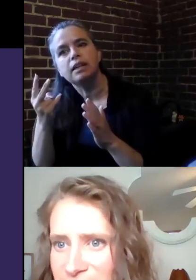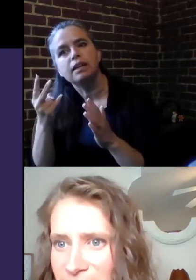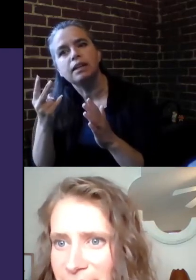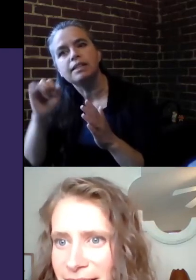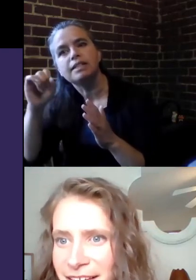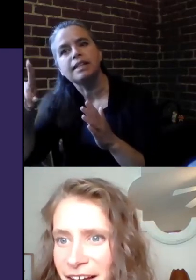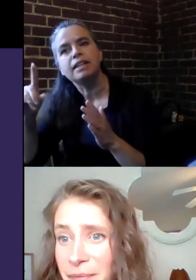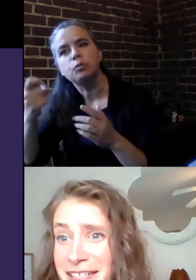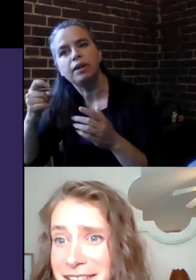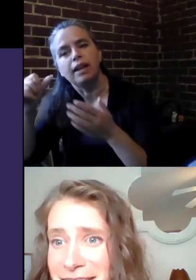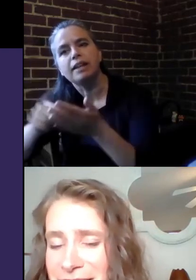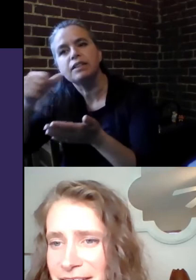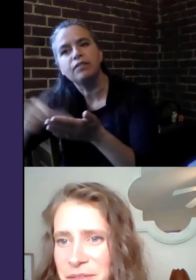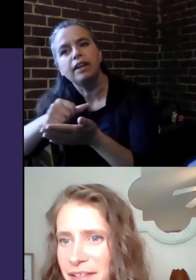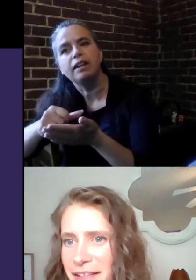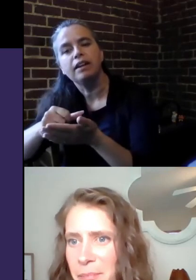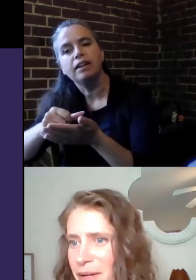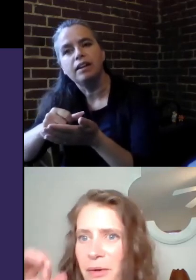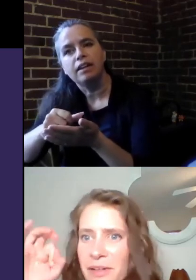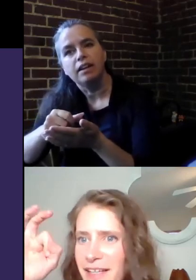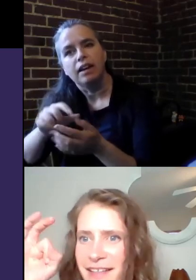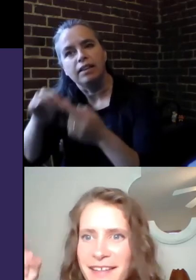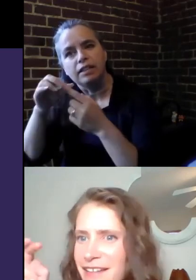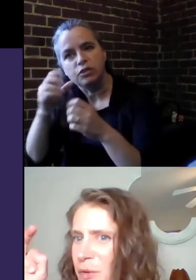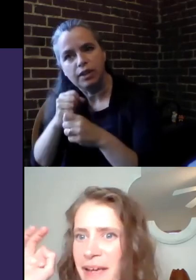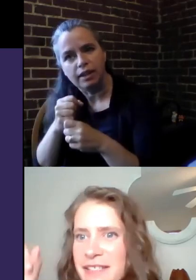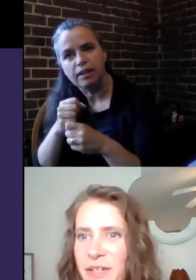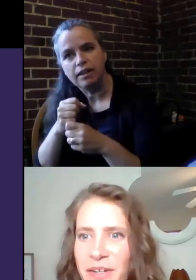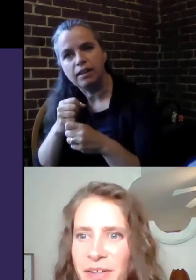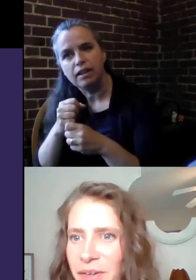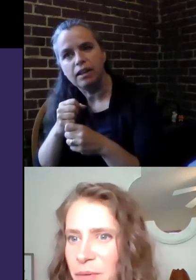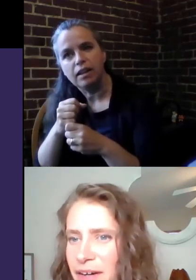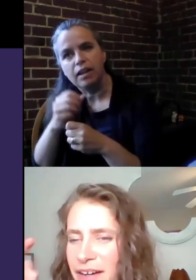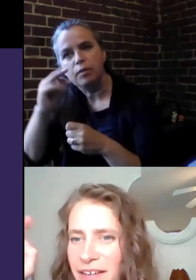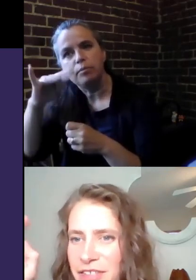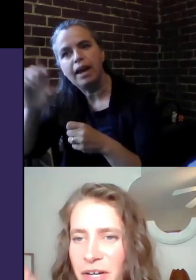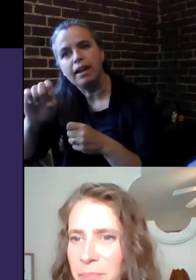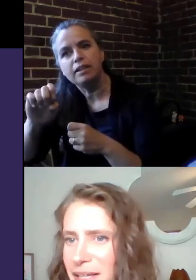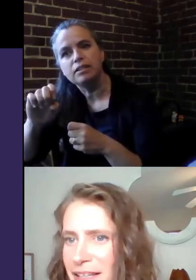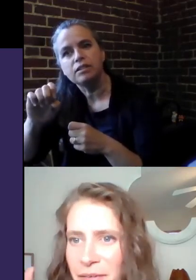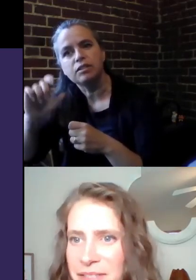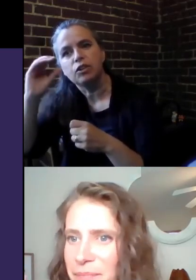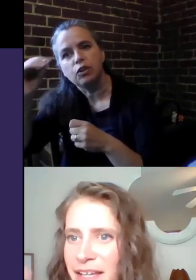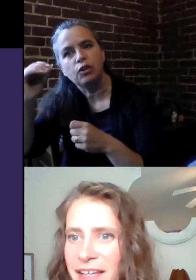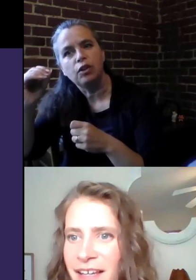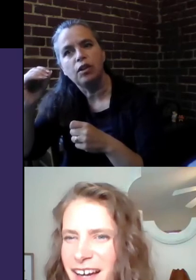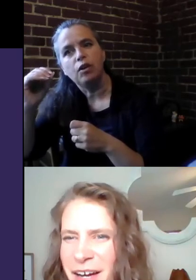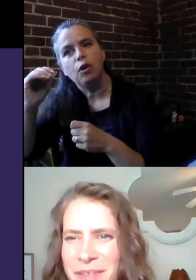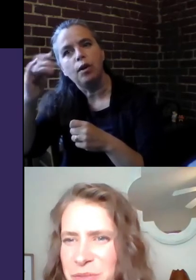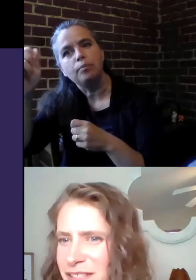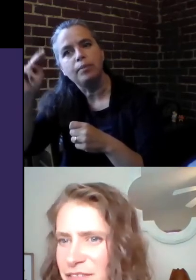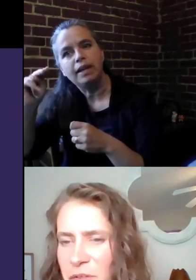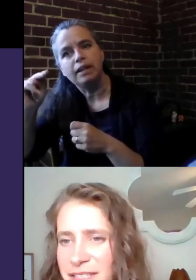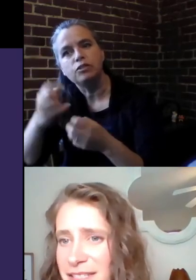Any seeds, unless you get a big ol' maize kernel or a charred bean or something. It's really difficult to see it.